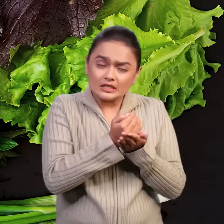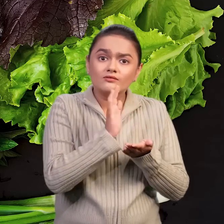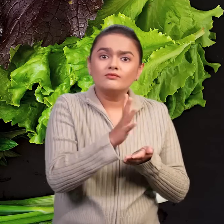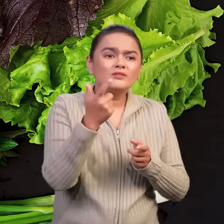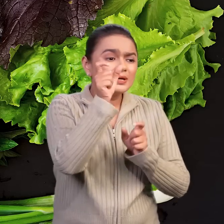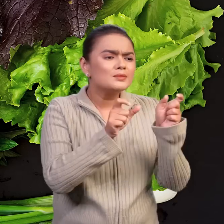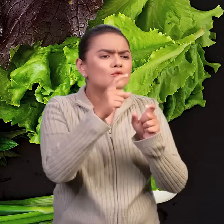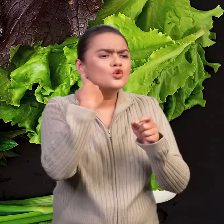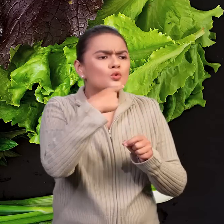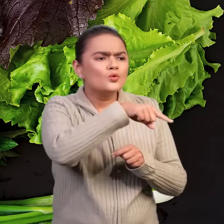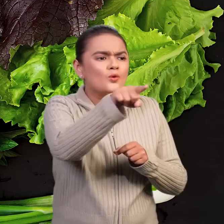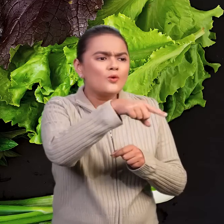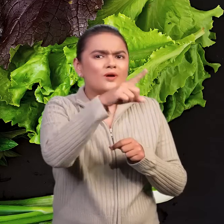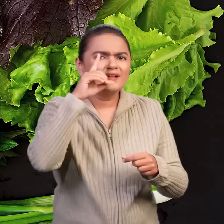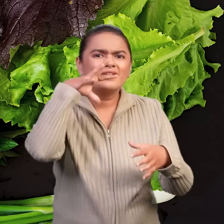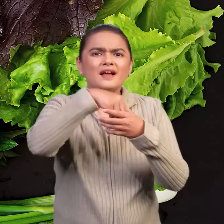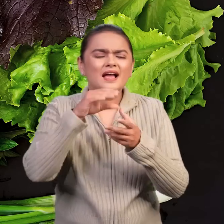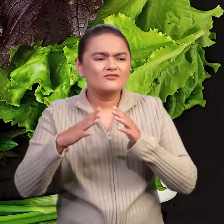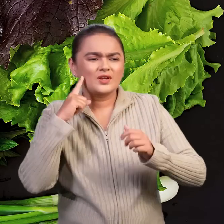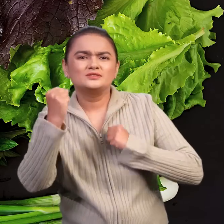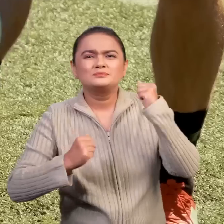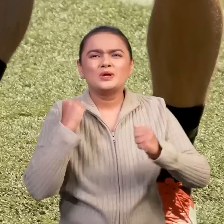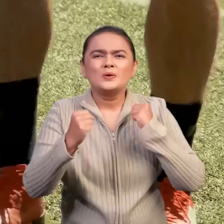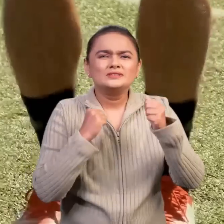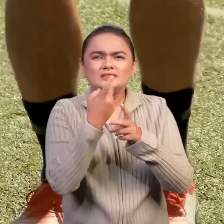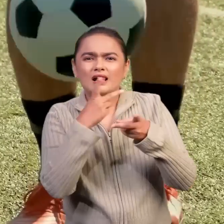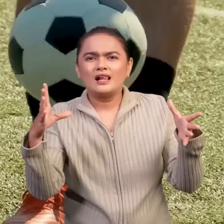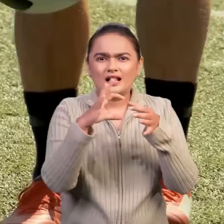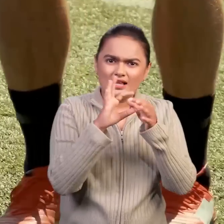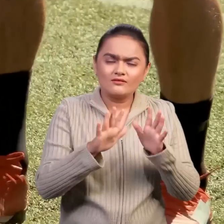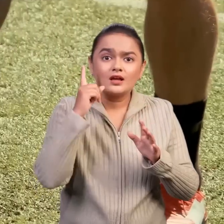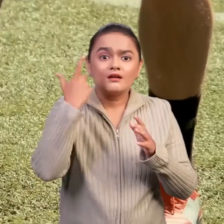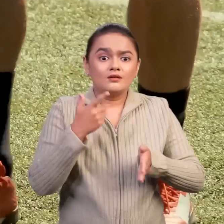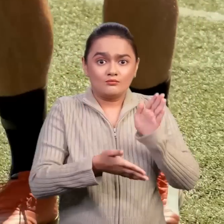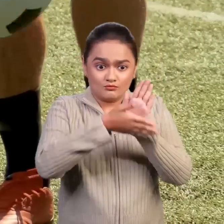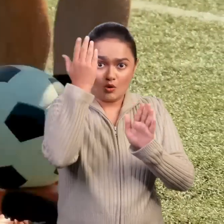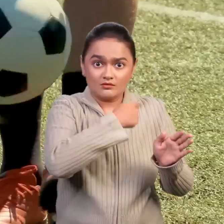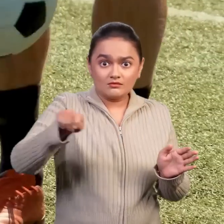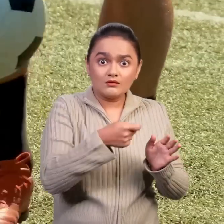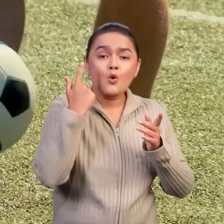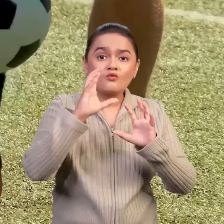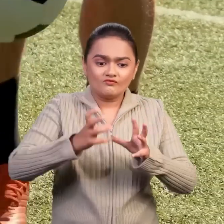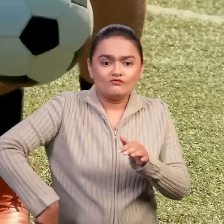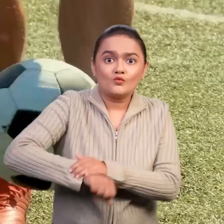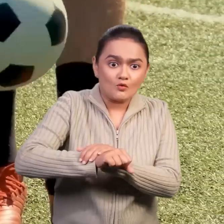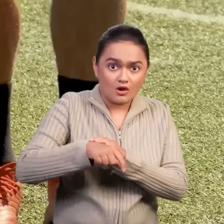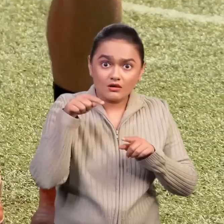would be for people who are taking part in contact sports. So for example, squash or football for those